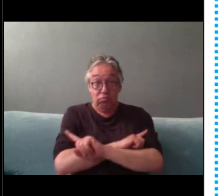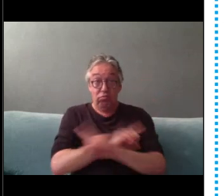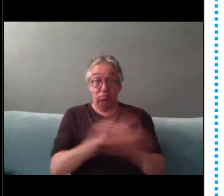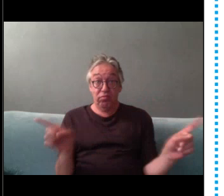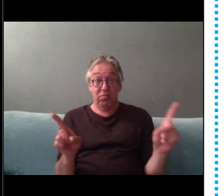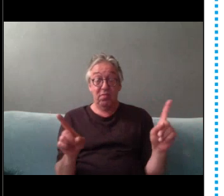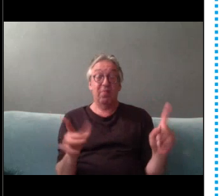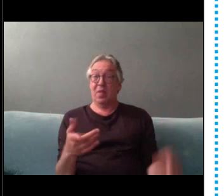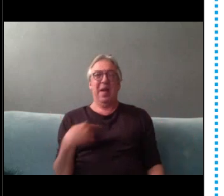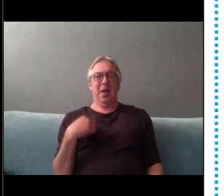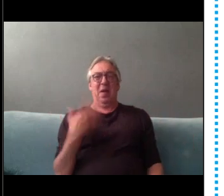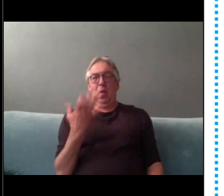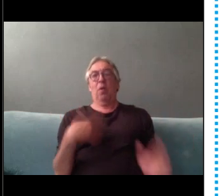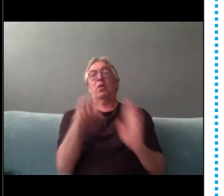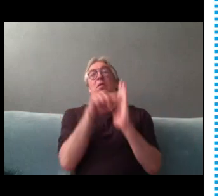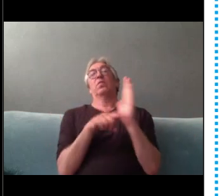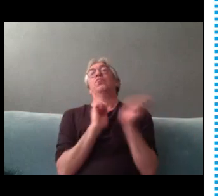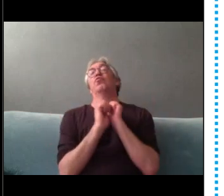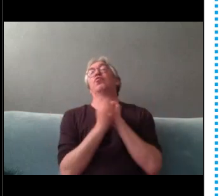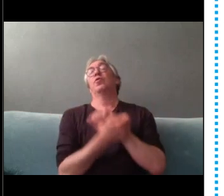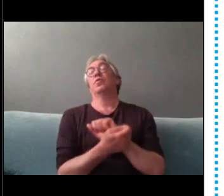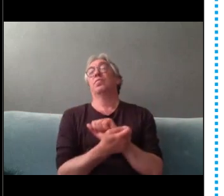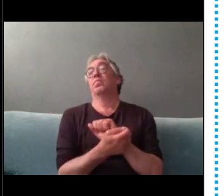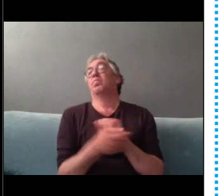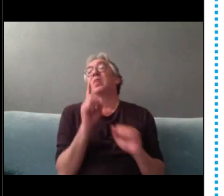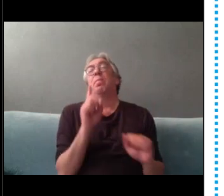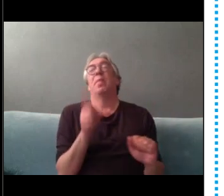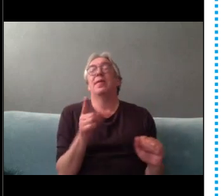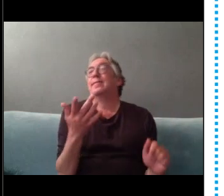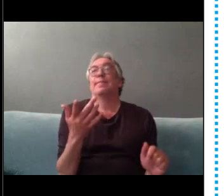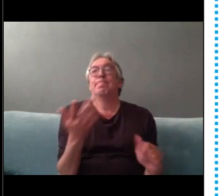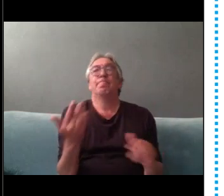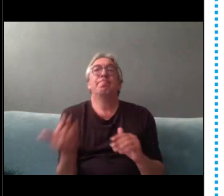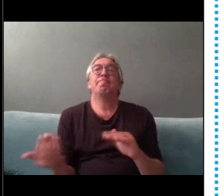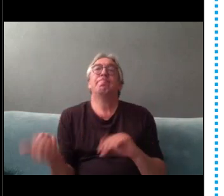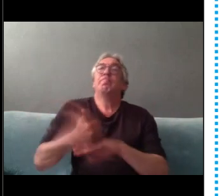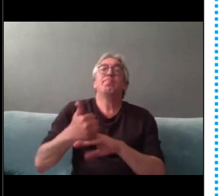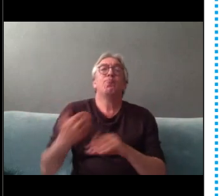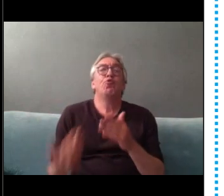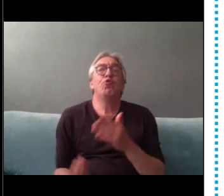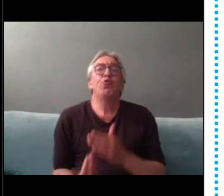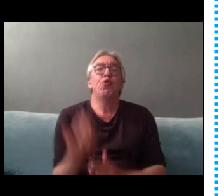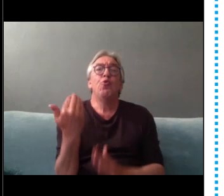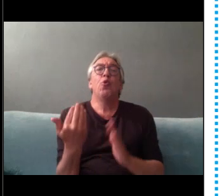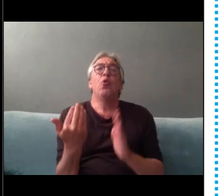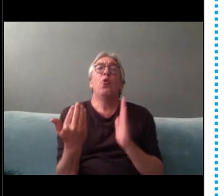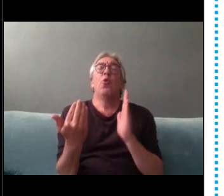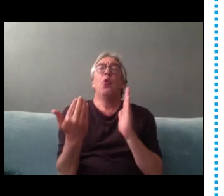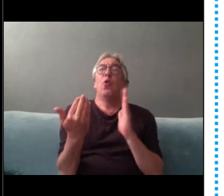So this should be combined with some accessibility rules or a reference to different standards.